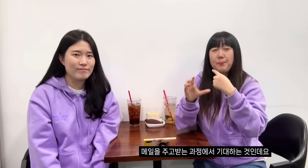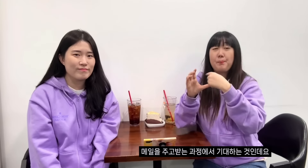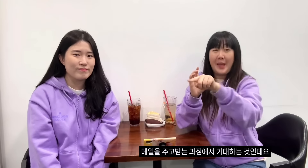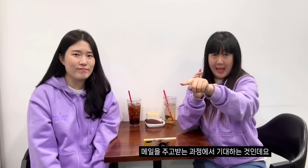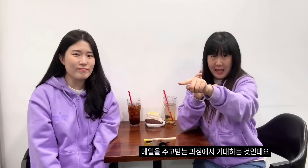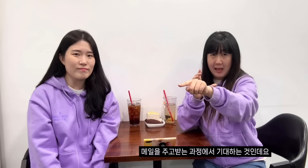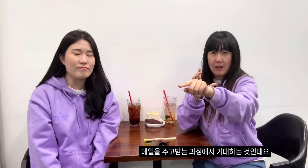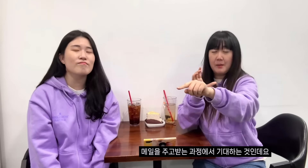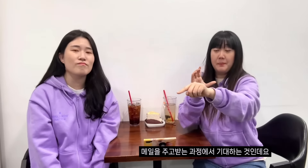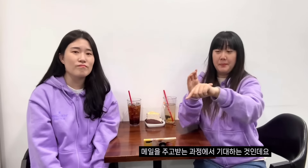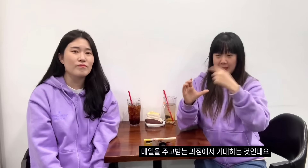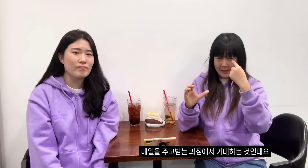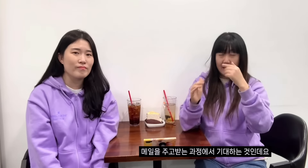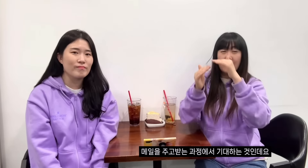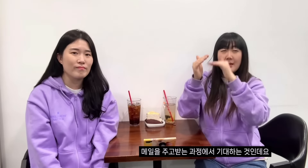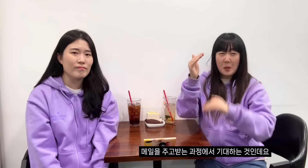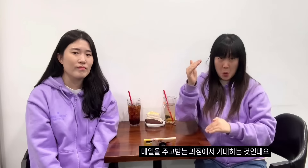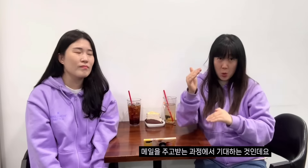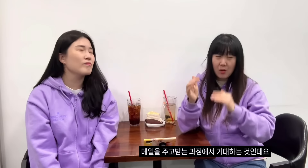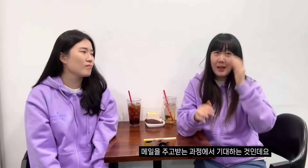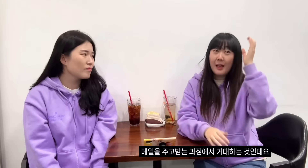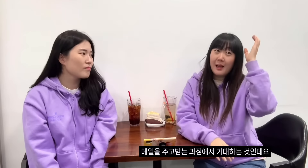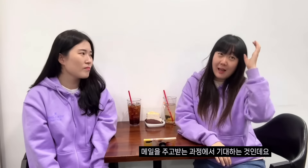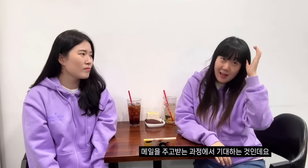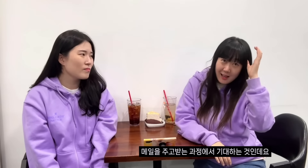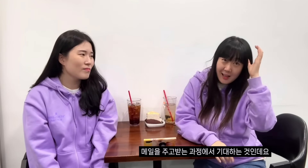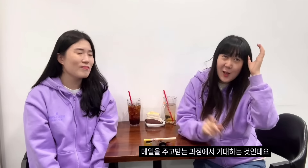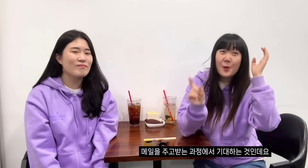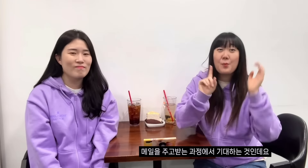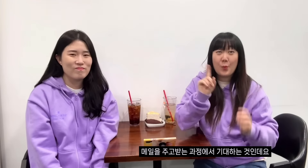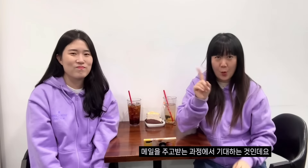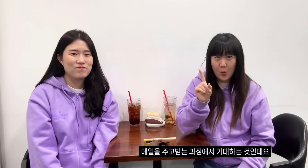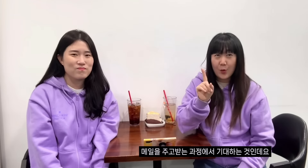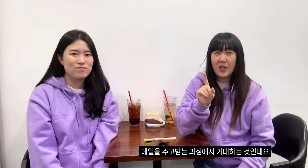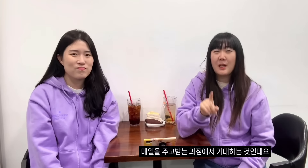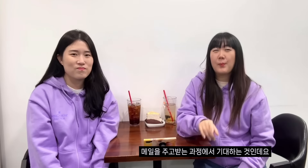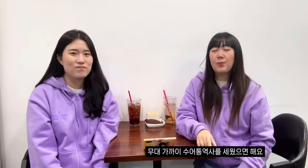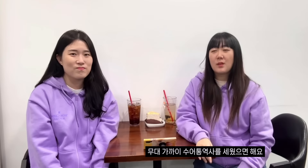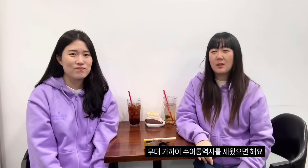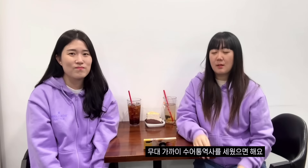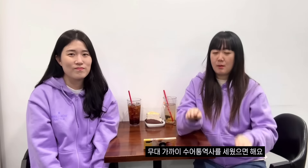what is expected in the process of exchanging e-mails?